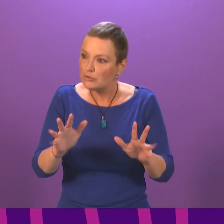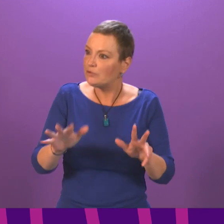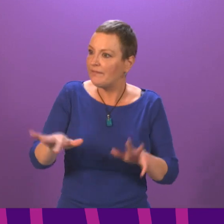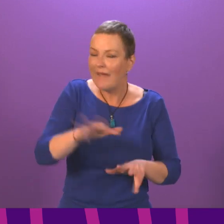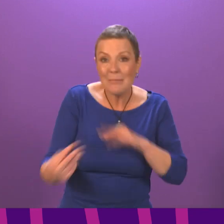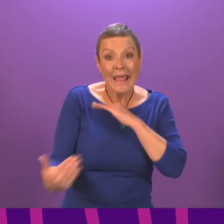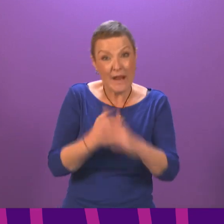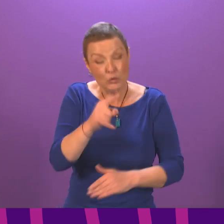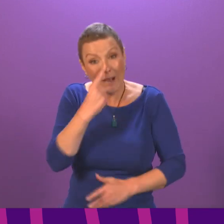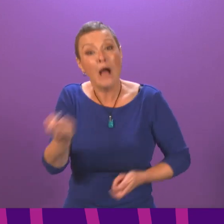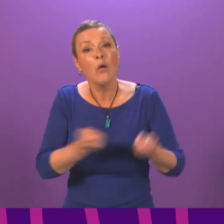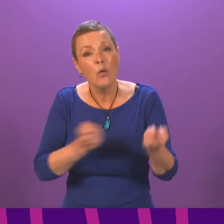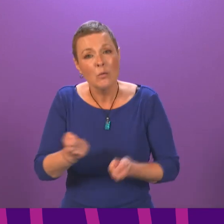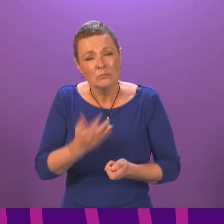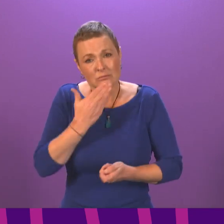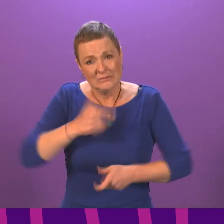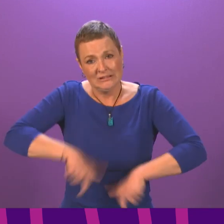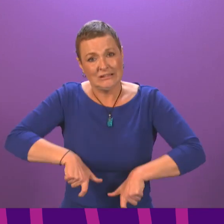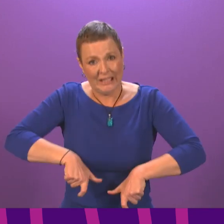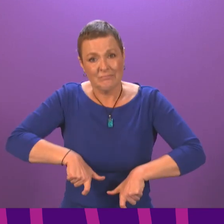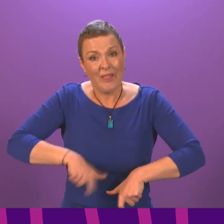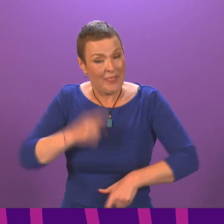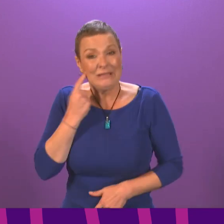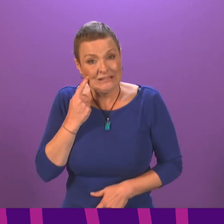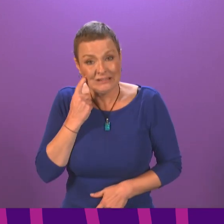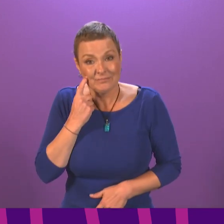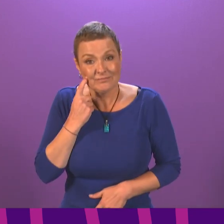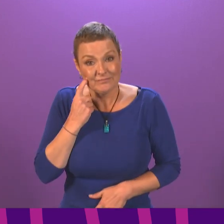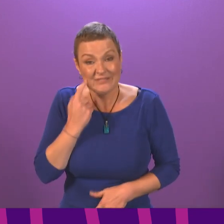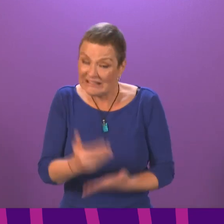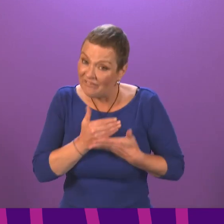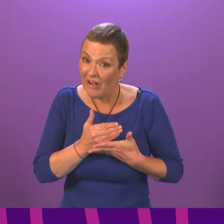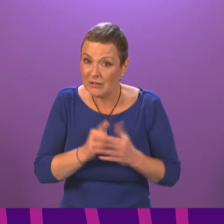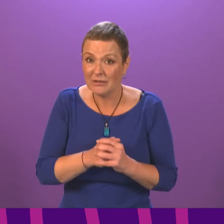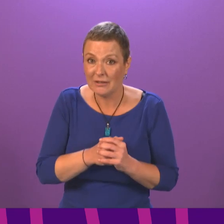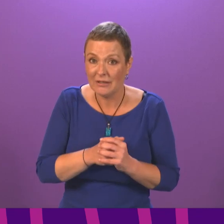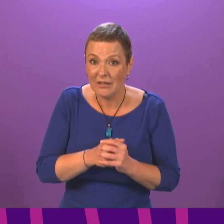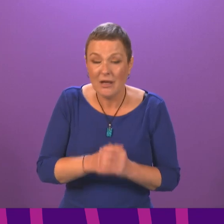they should do so. It would be easier for everybody if those decisions were not complicated